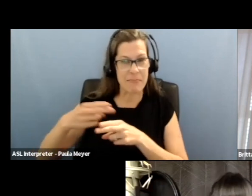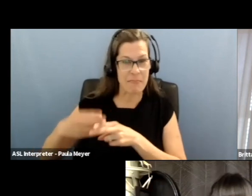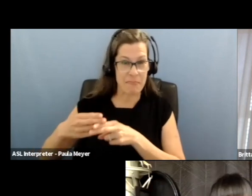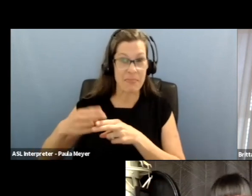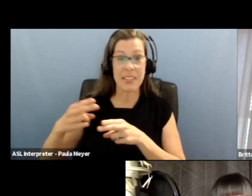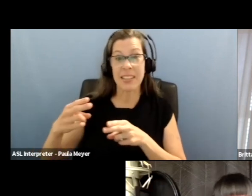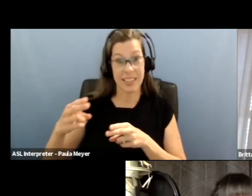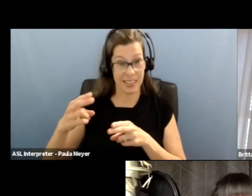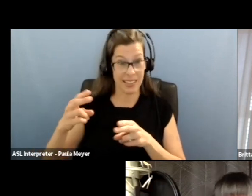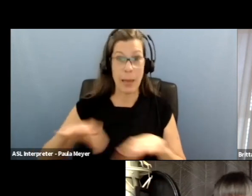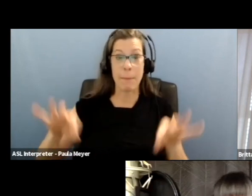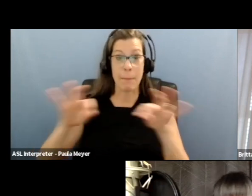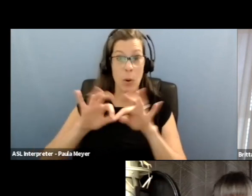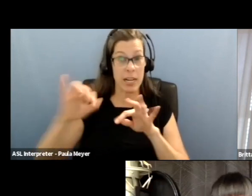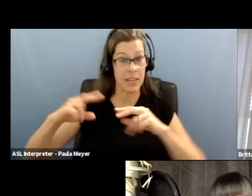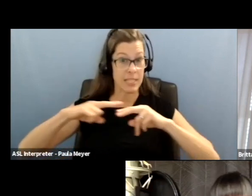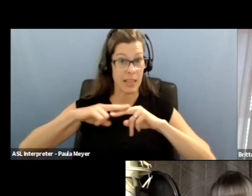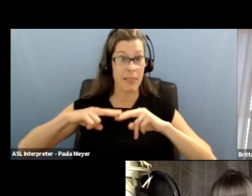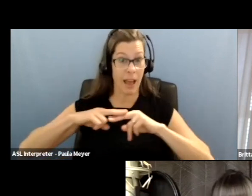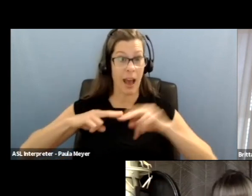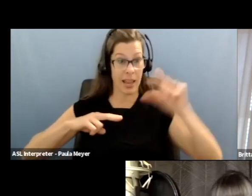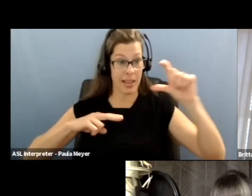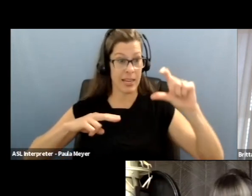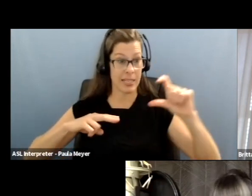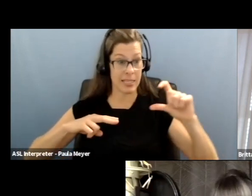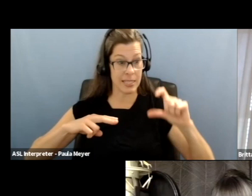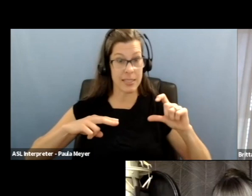of the slides and take out a lot of your visual fluff from your slides, too.